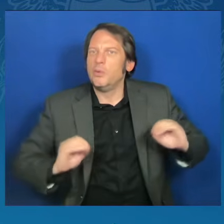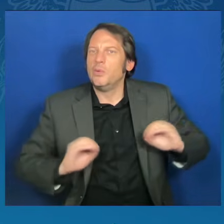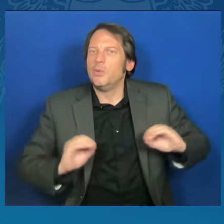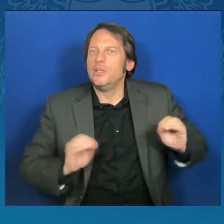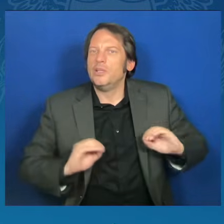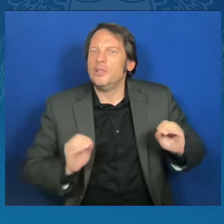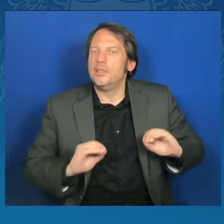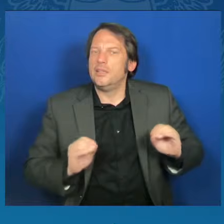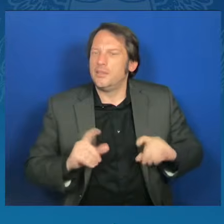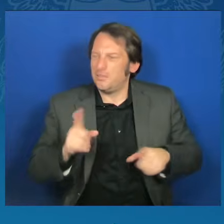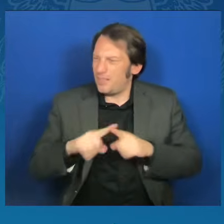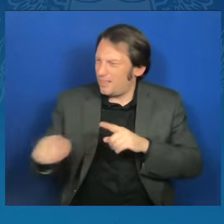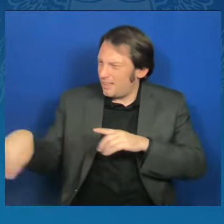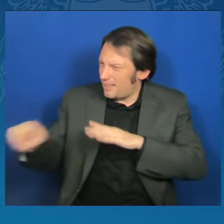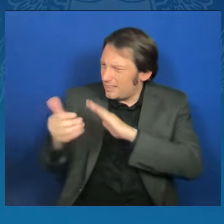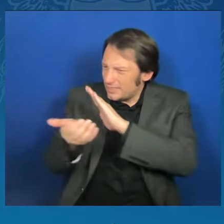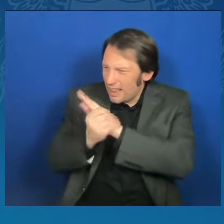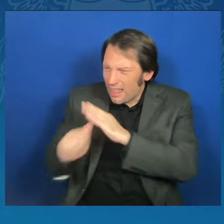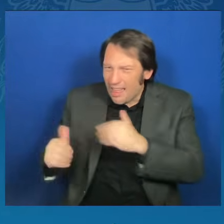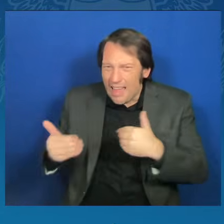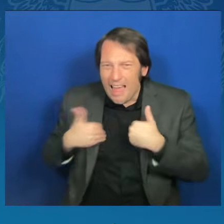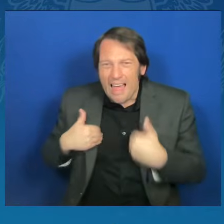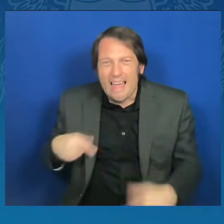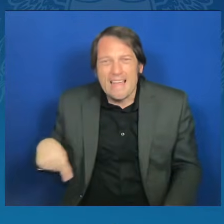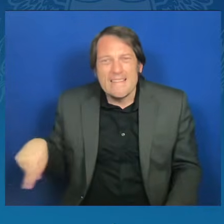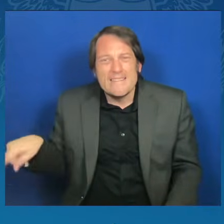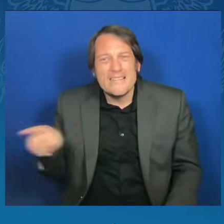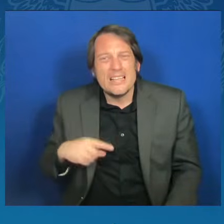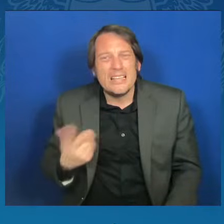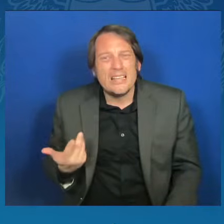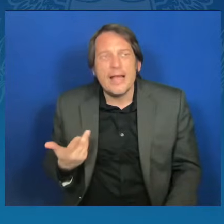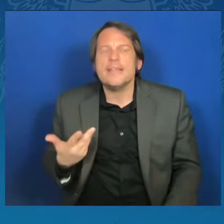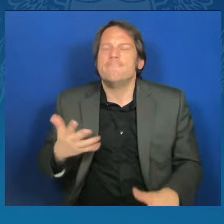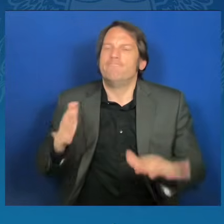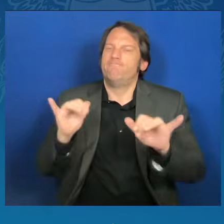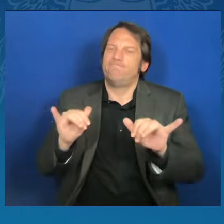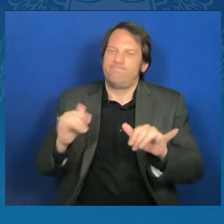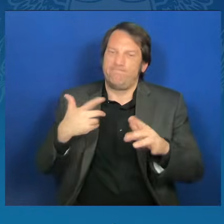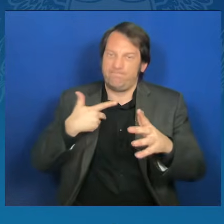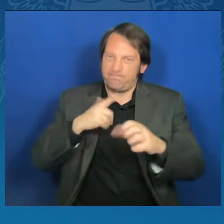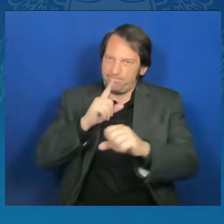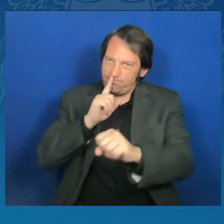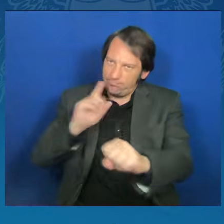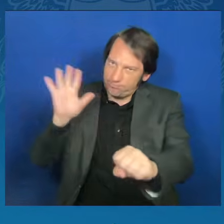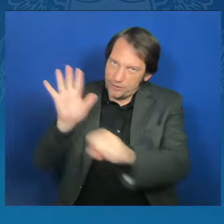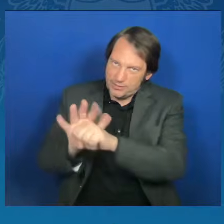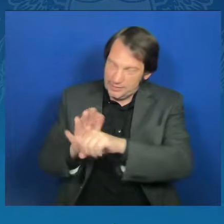And so, our pledge to increase by 50 percent federal contracts going to minority-owned businesses